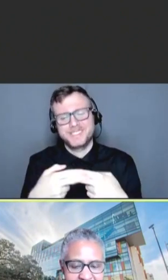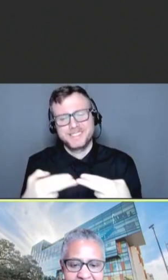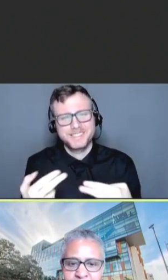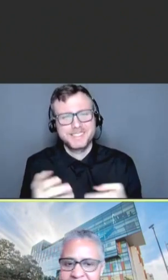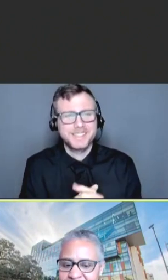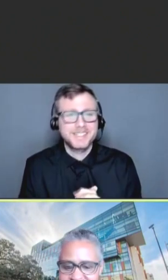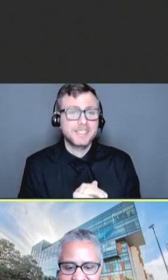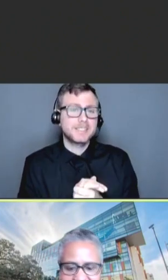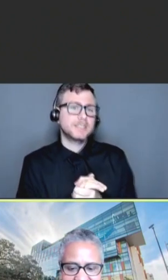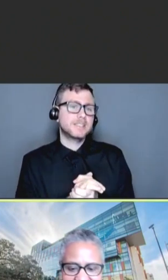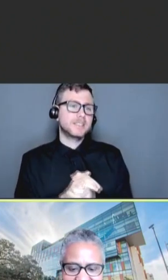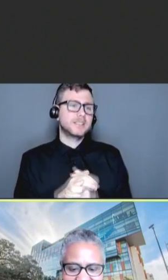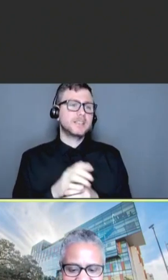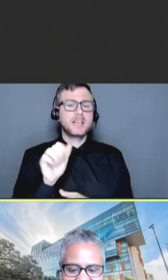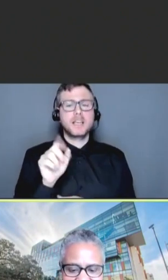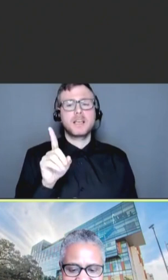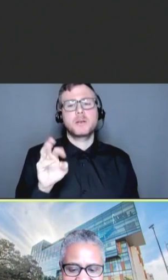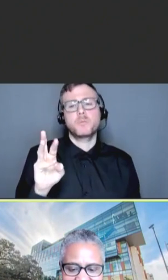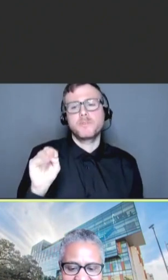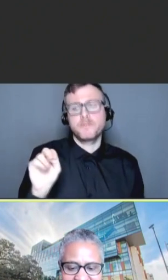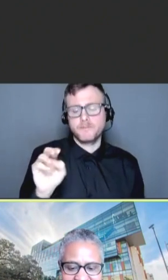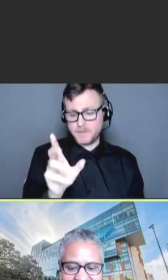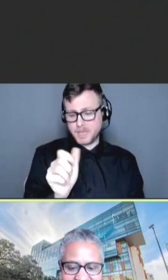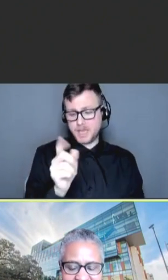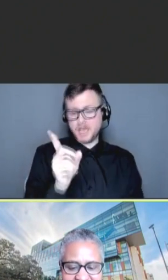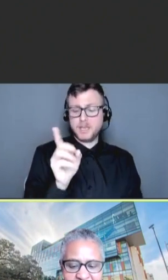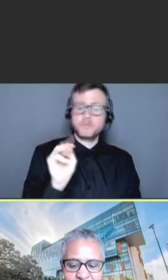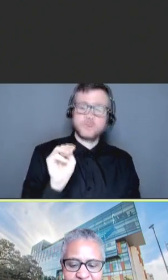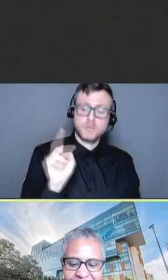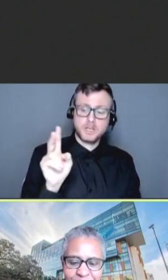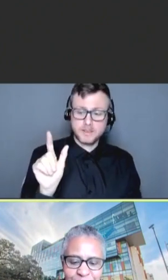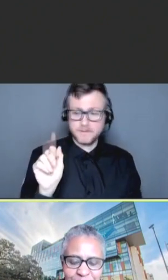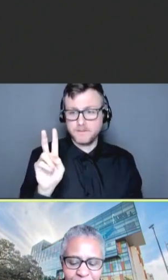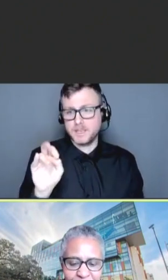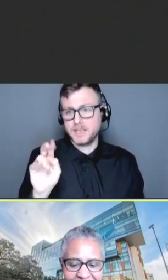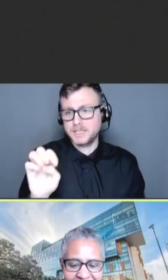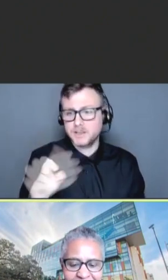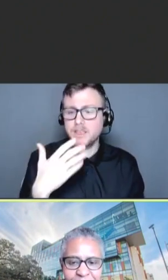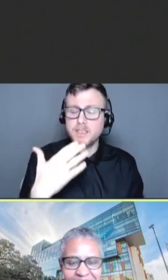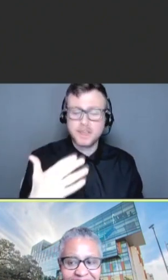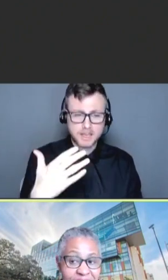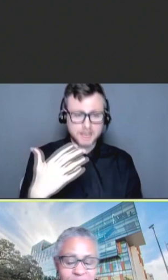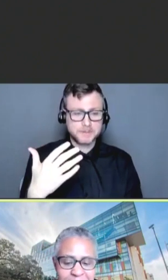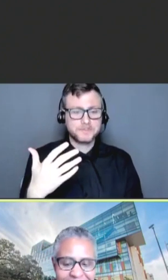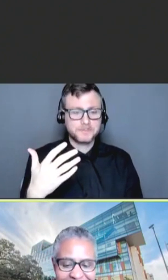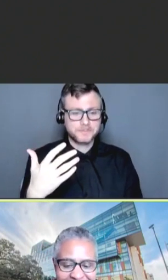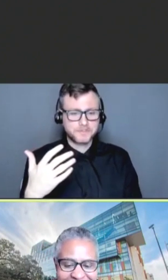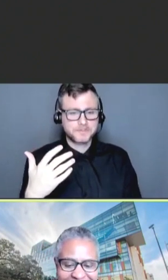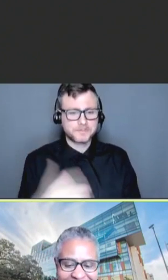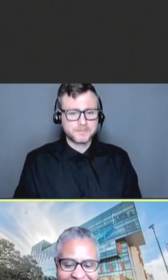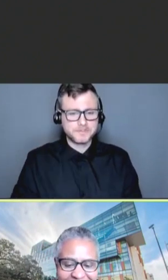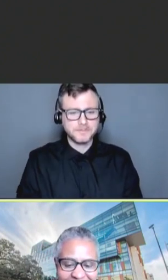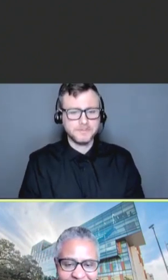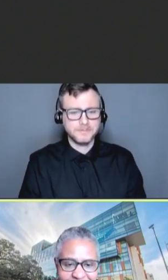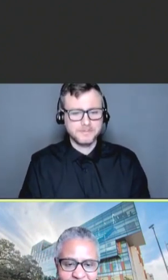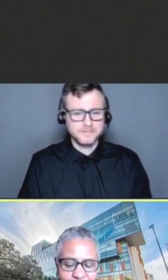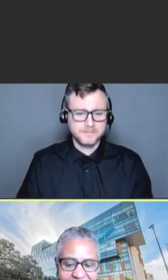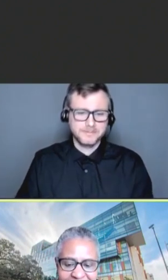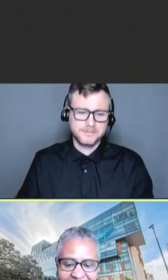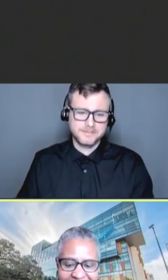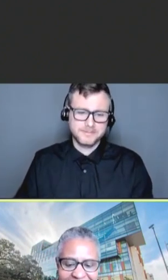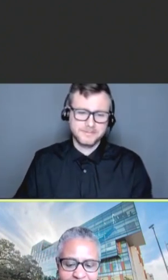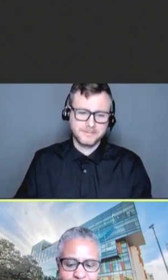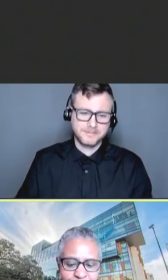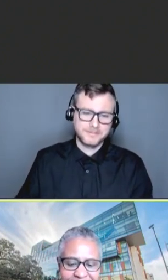Admiral Levine -- oh, thank you. So I'm -- if everybody's not seeing what Ann has put